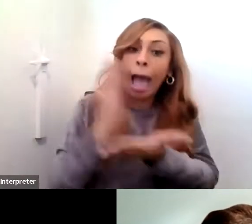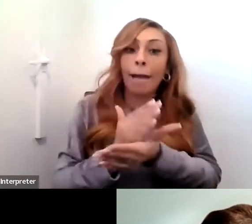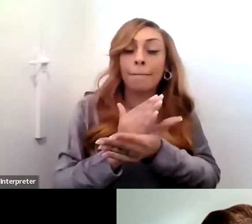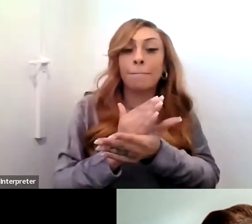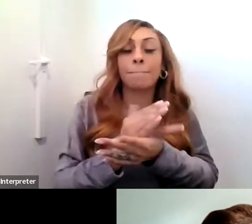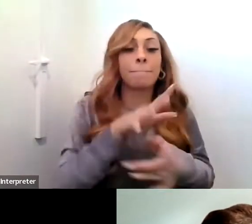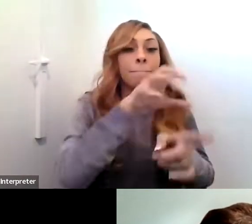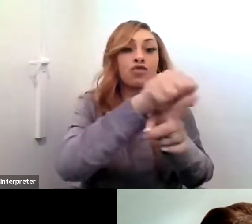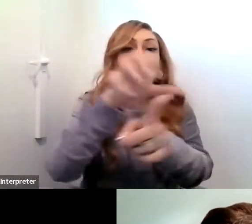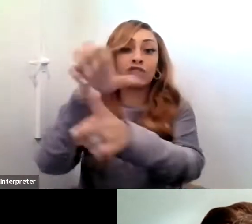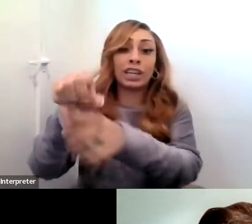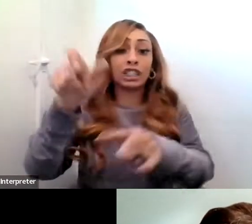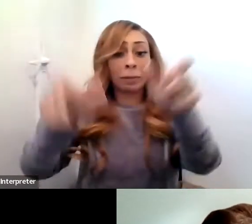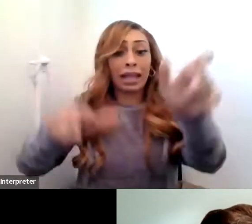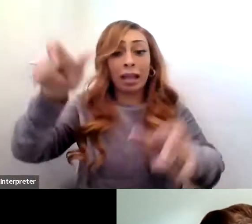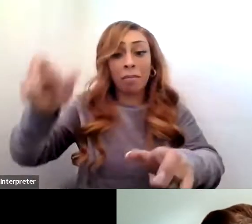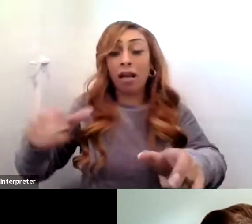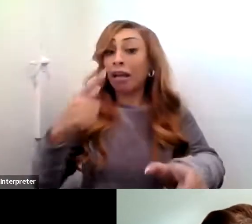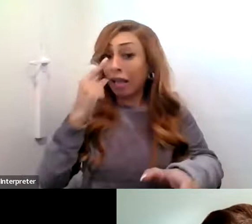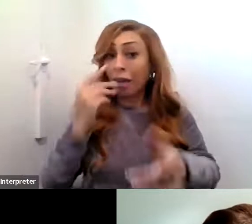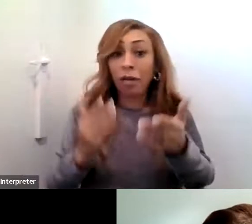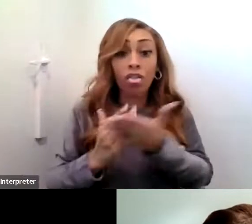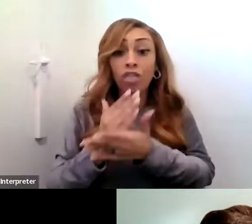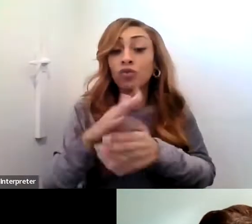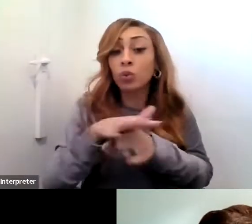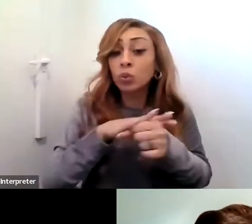and some of that can be done effectively through things like social media,